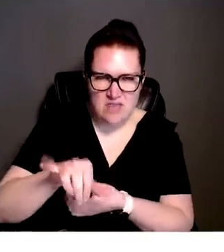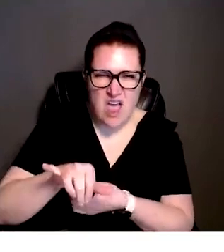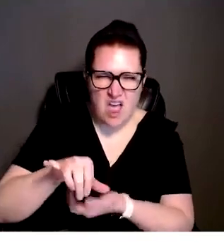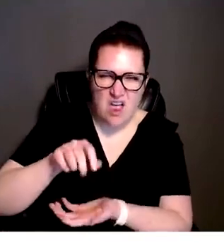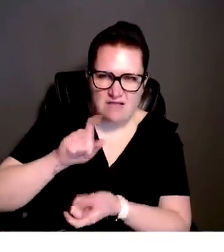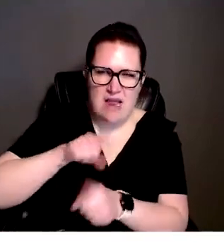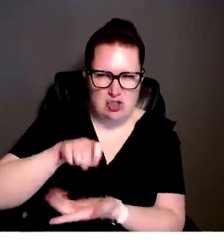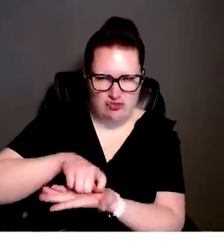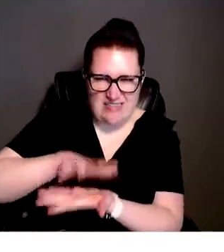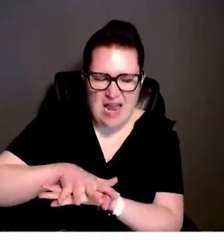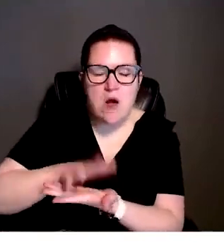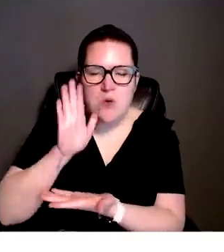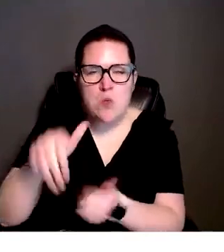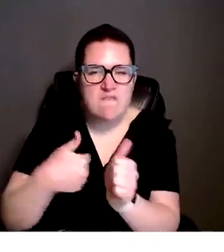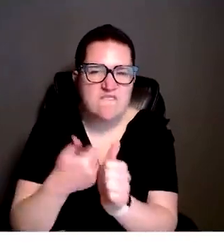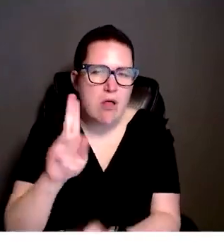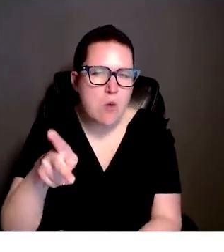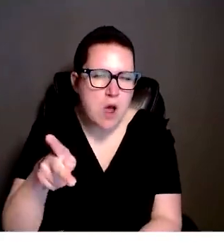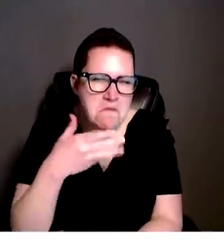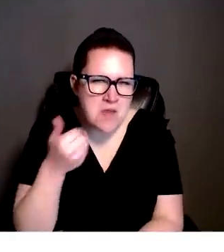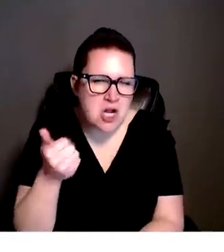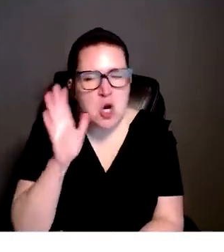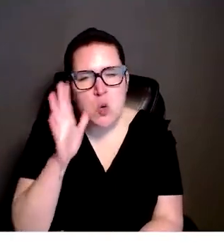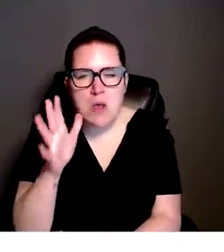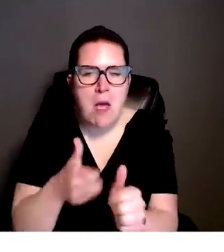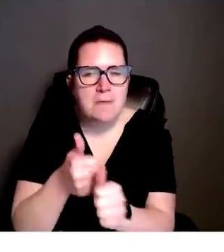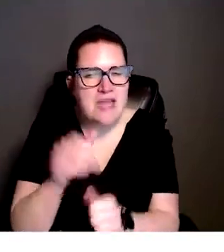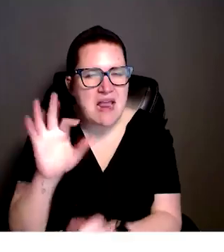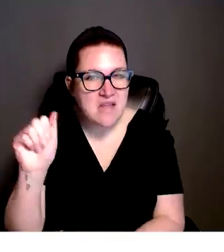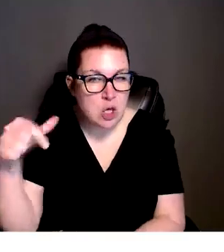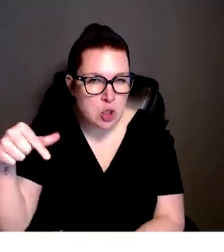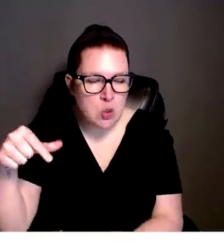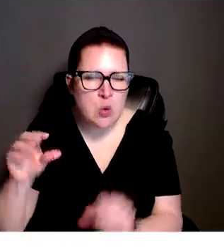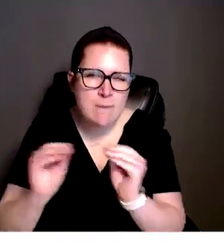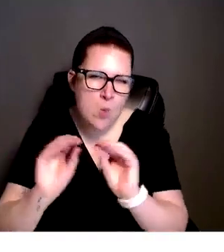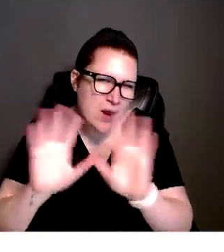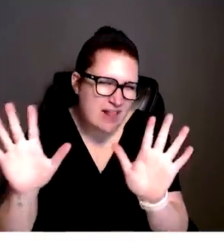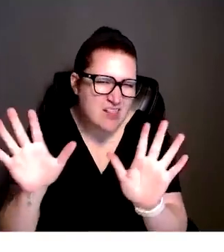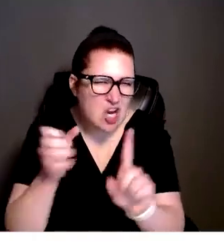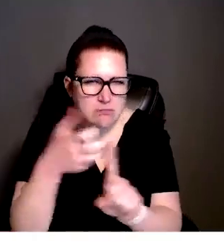We'll follow up in writing and our updated FAQs to make sure we're more clear about this question.